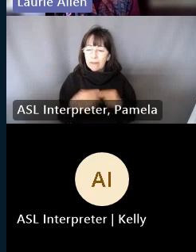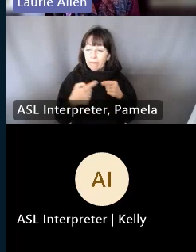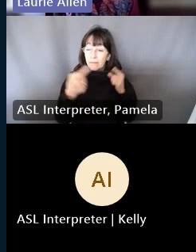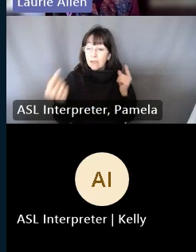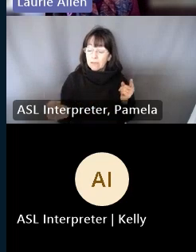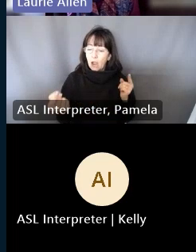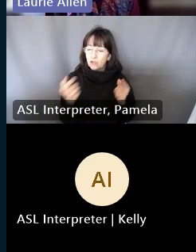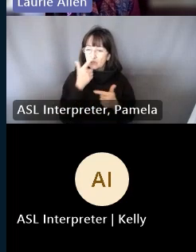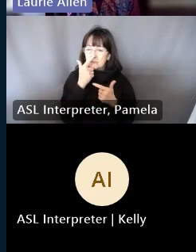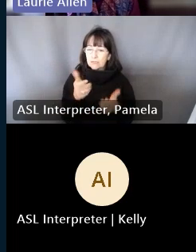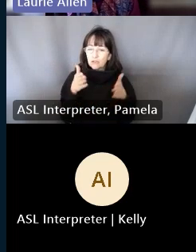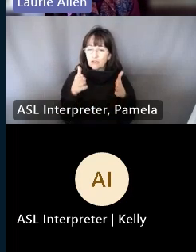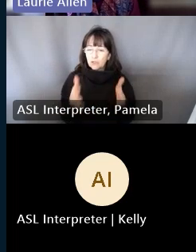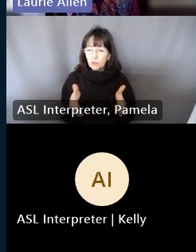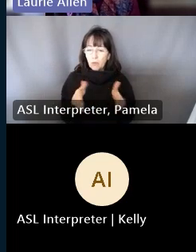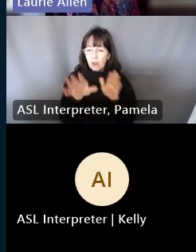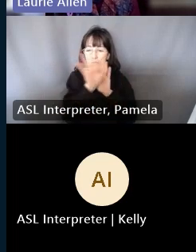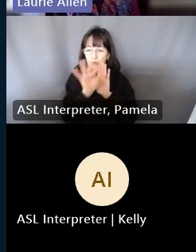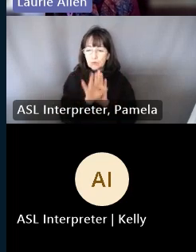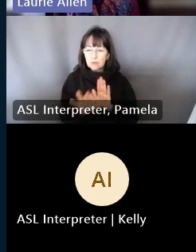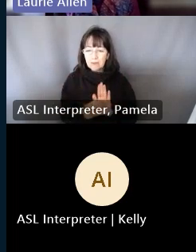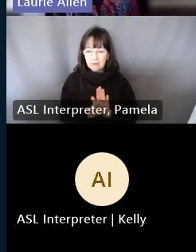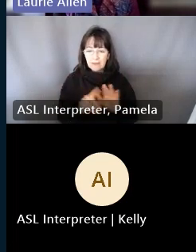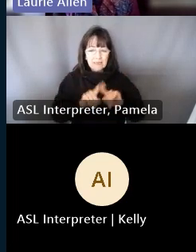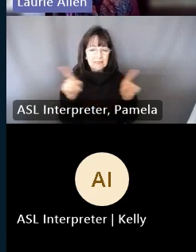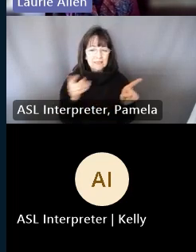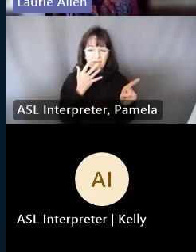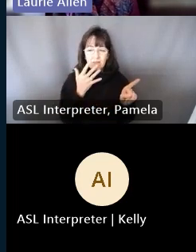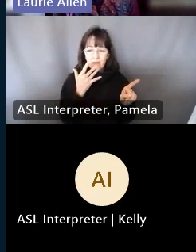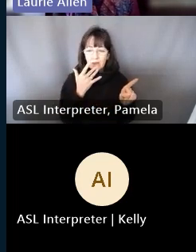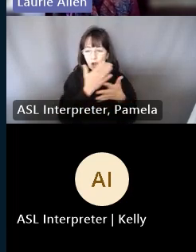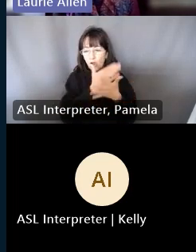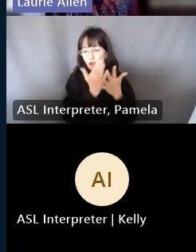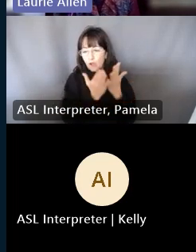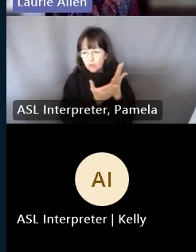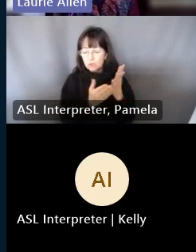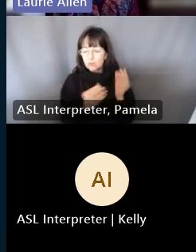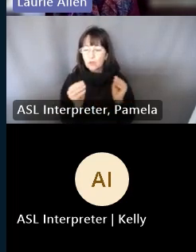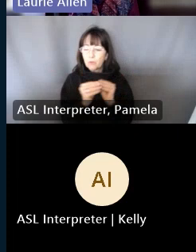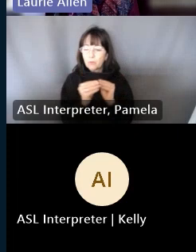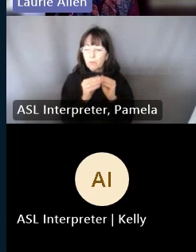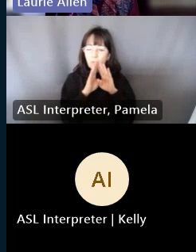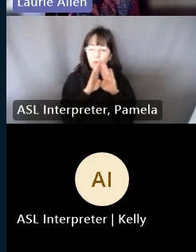to select a different color palette, a more muted color palette. So think grayscale.